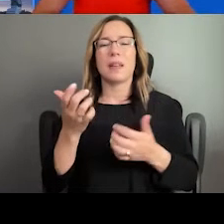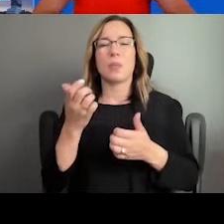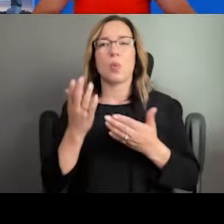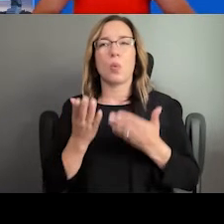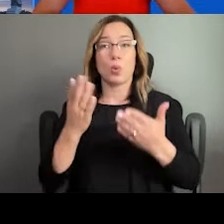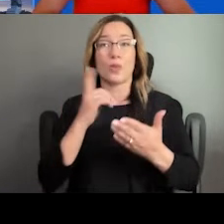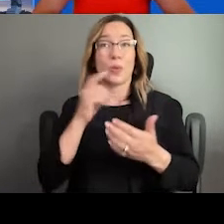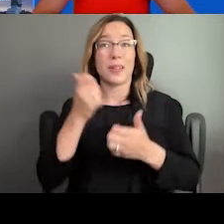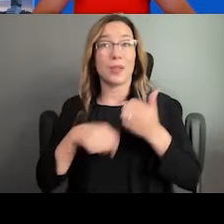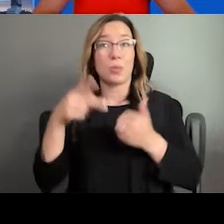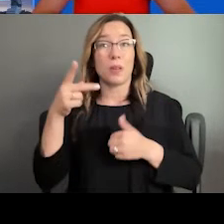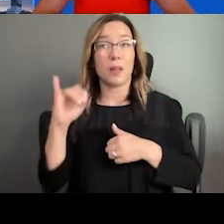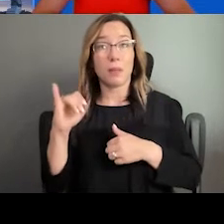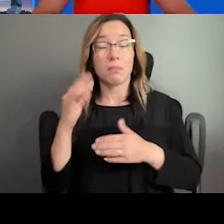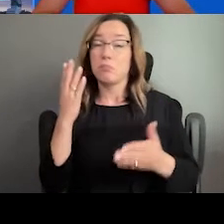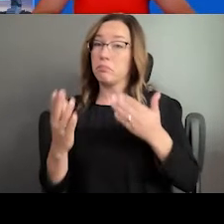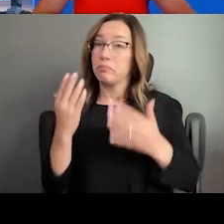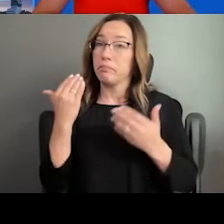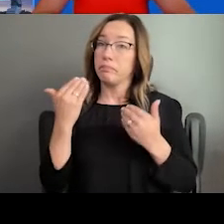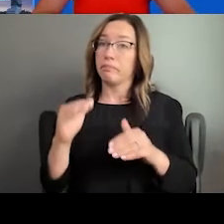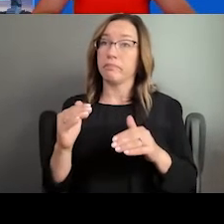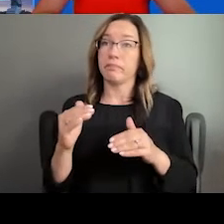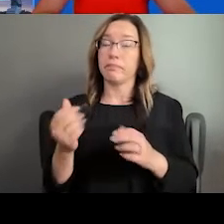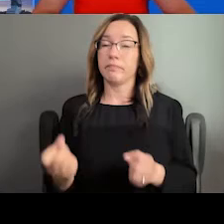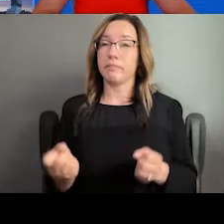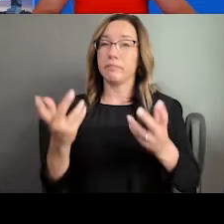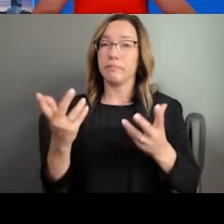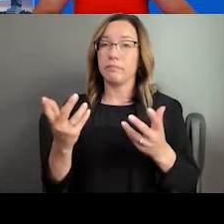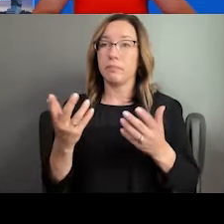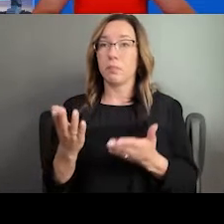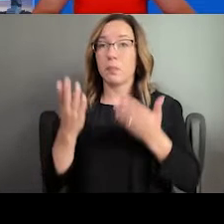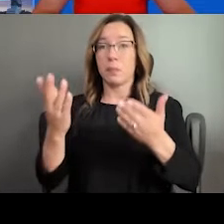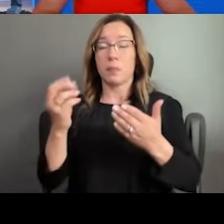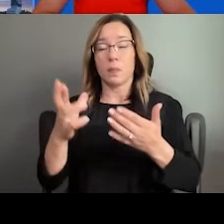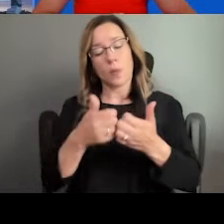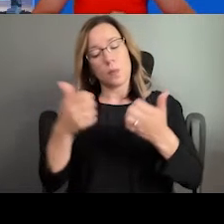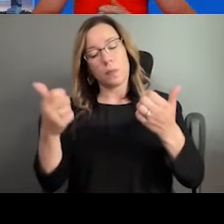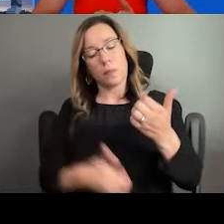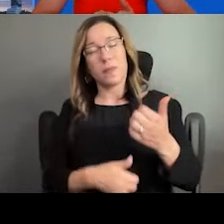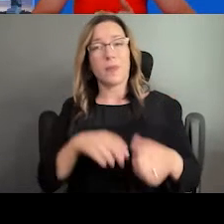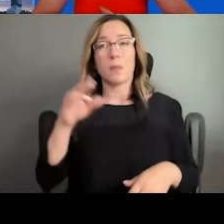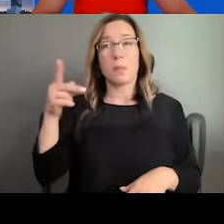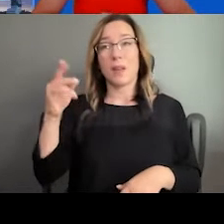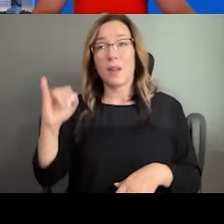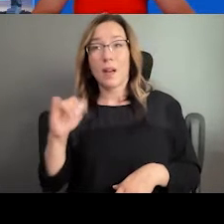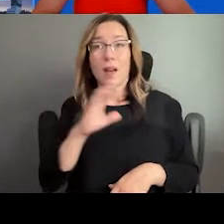It may restrict the number of proposals or sub awards that a PI co-PI, or in some cases,